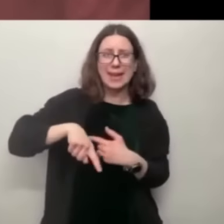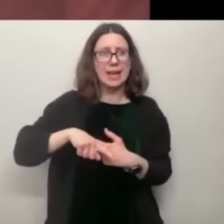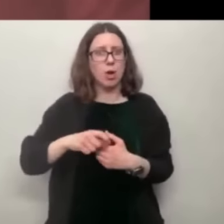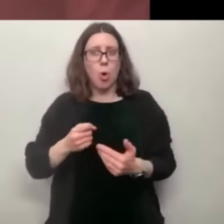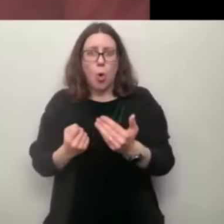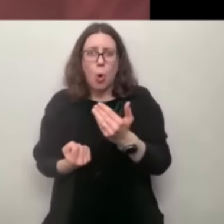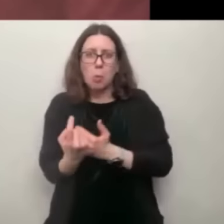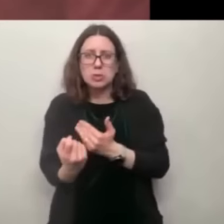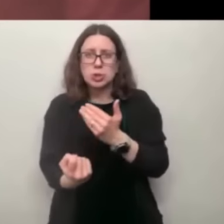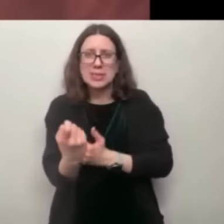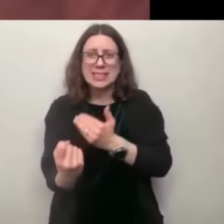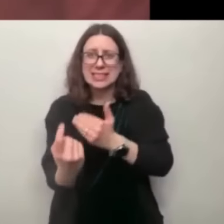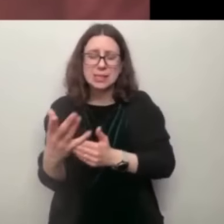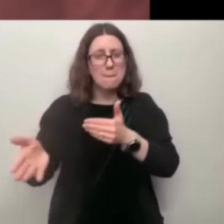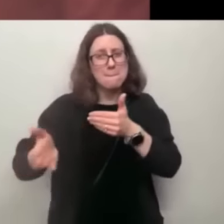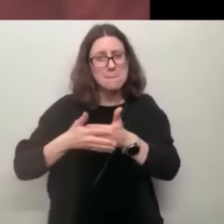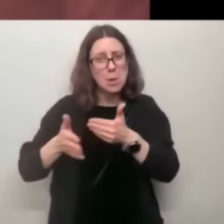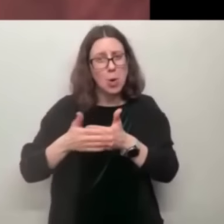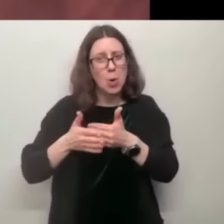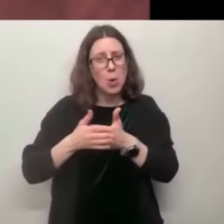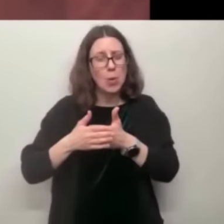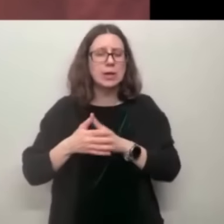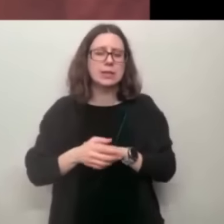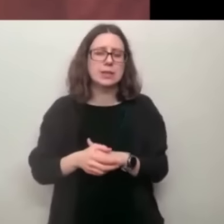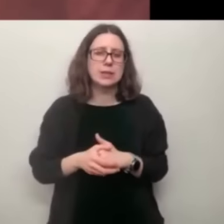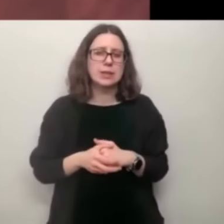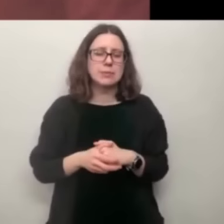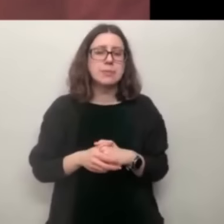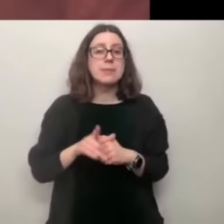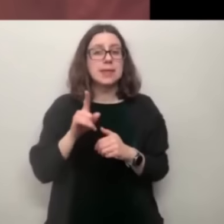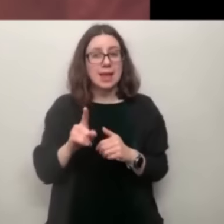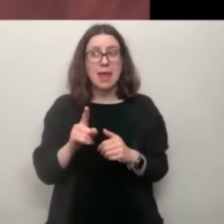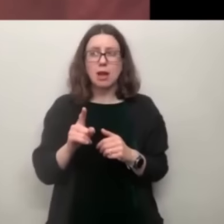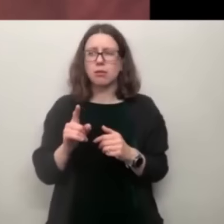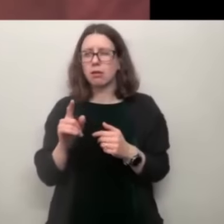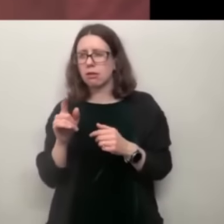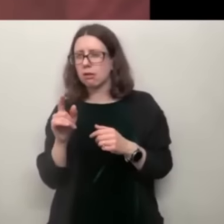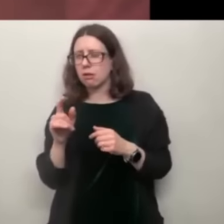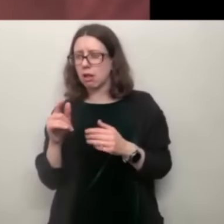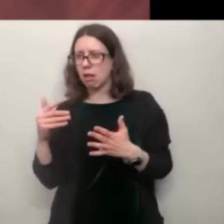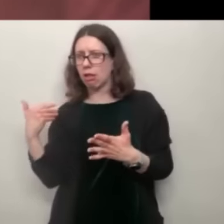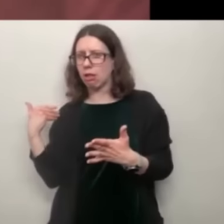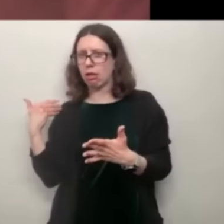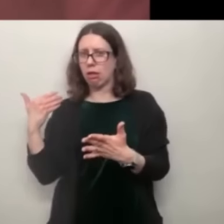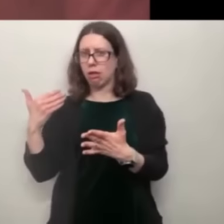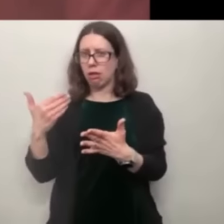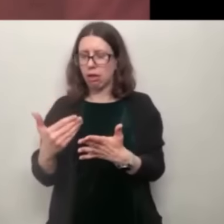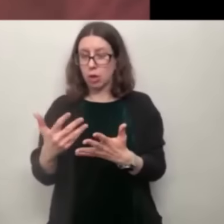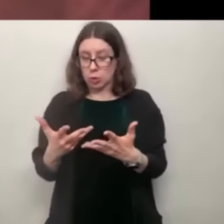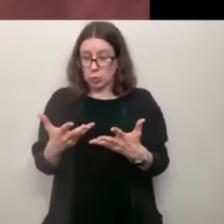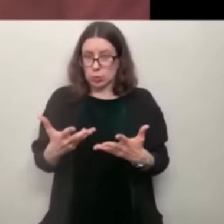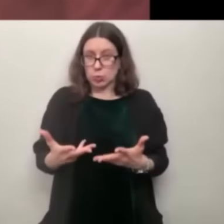And we also begin to see right at the end of our view, close to today, the dawning realization